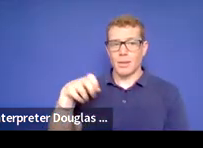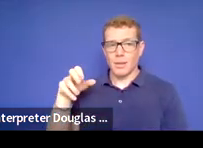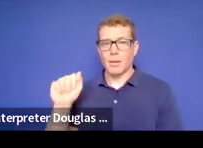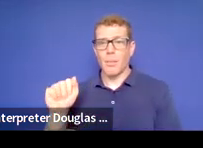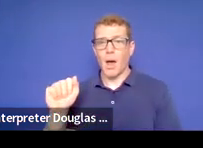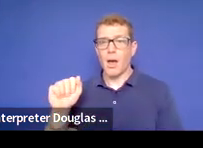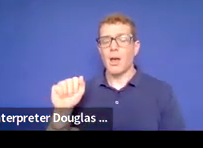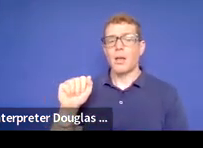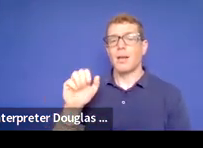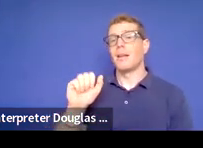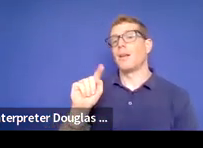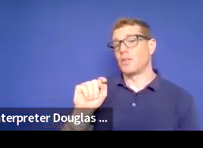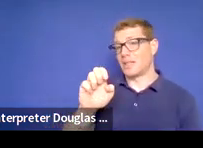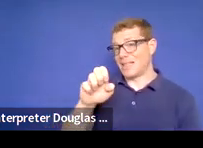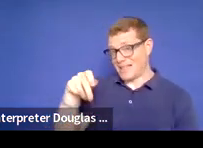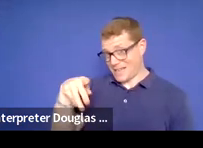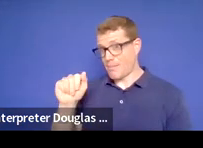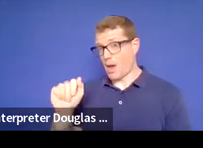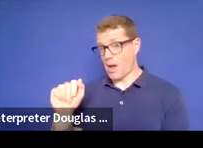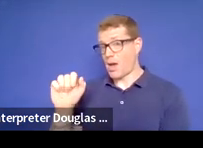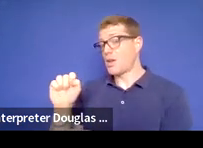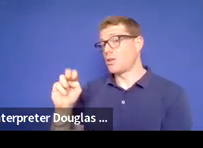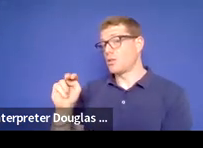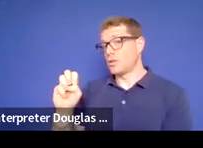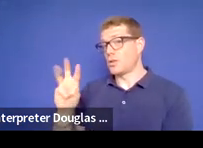Caregiver with many of us here are at Alzheimer's services.